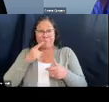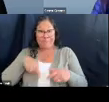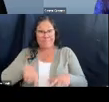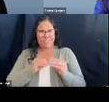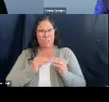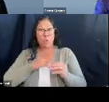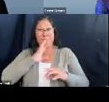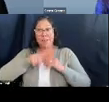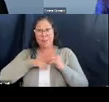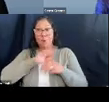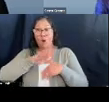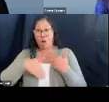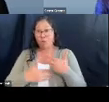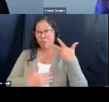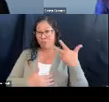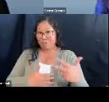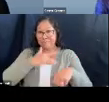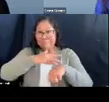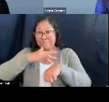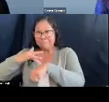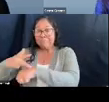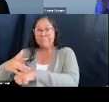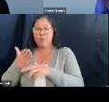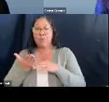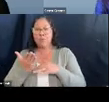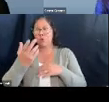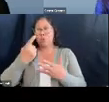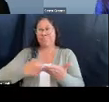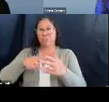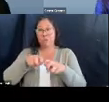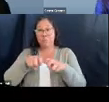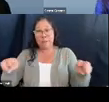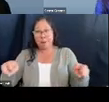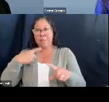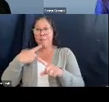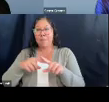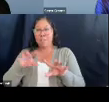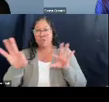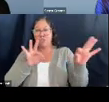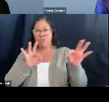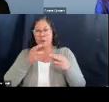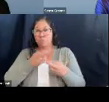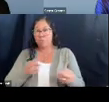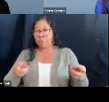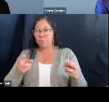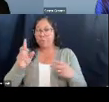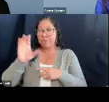through a discussion panel and a curated resource document. We've convened a panel to join with